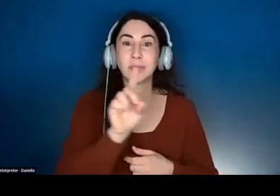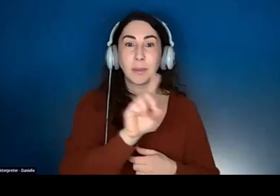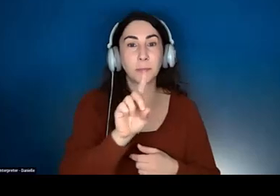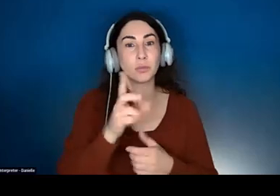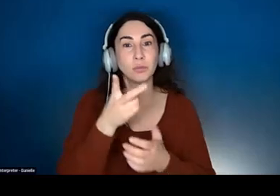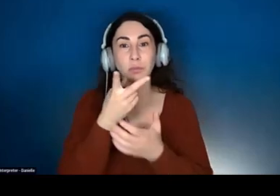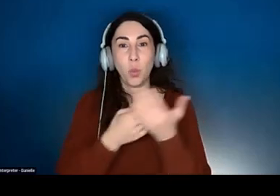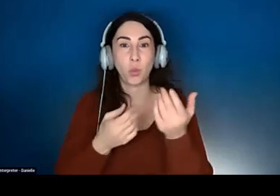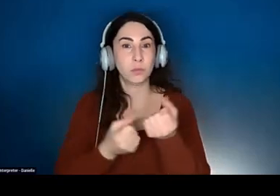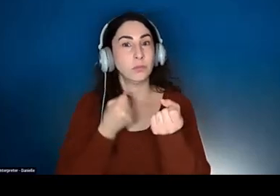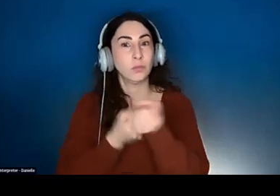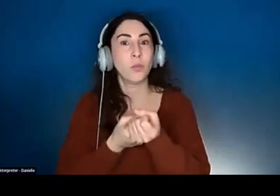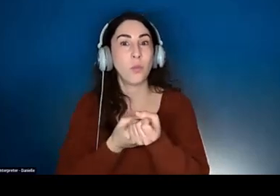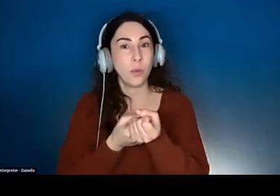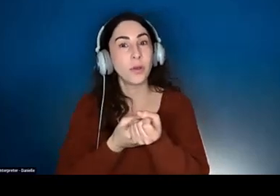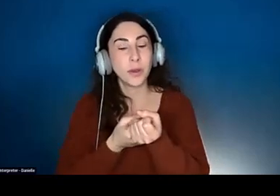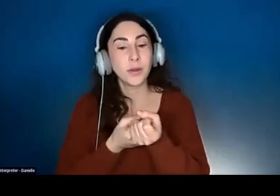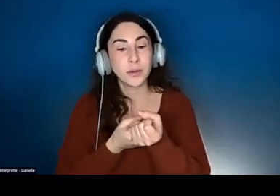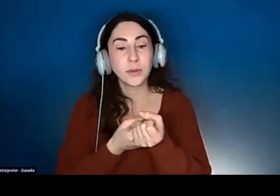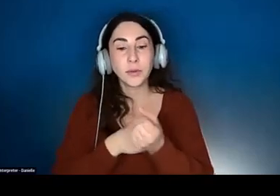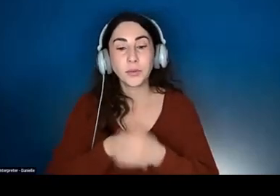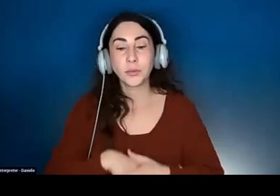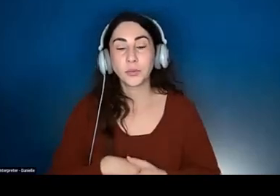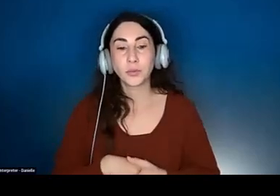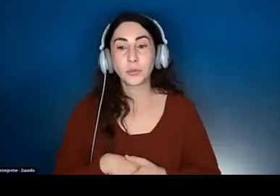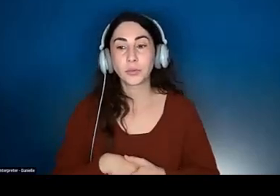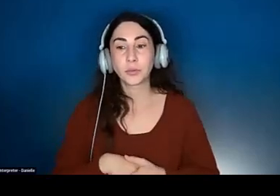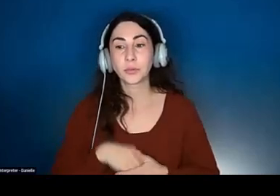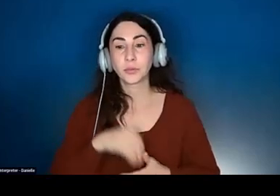um you know it's something that uh i've been advocating